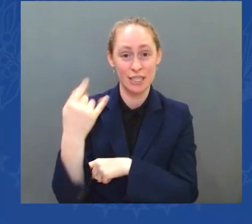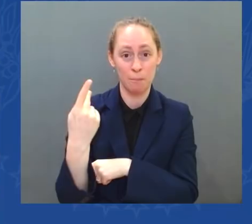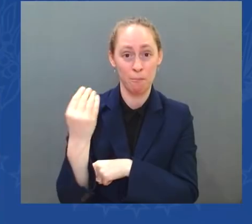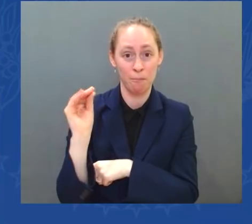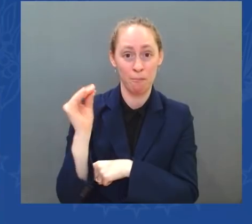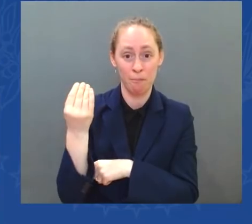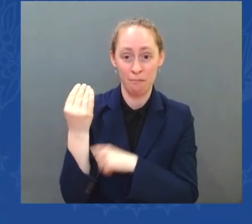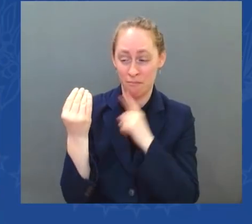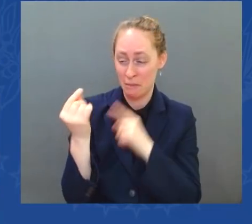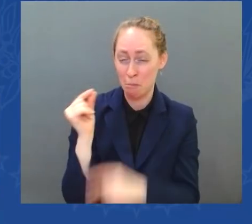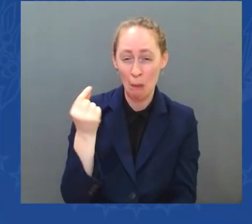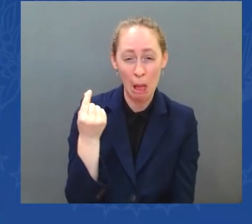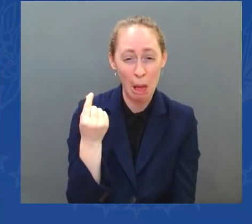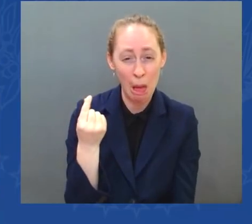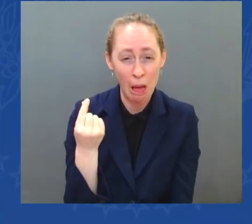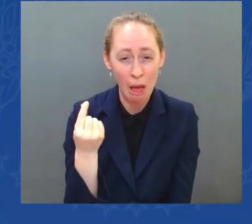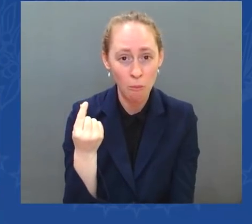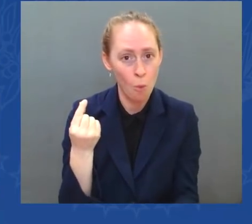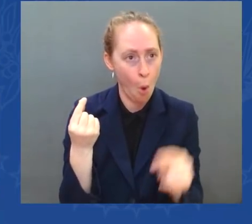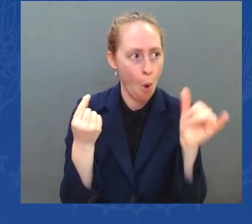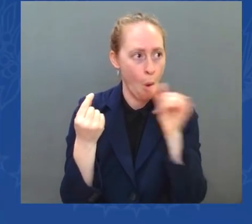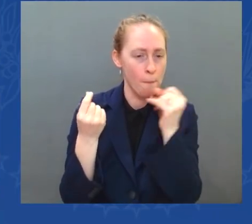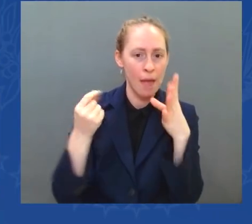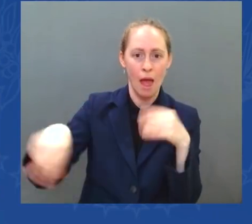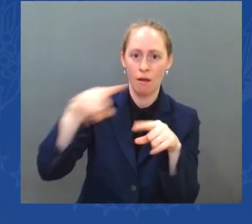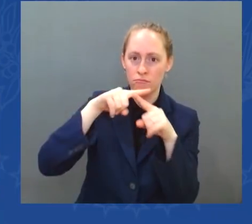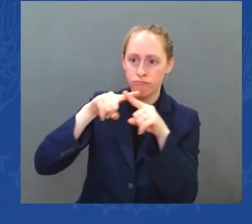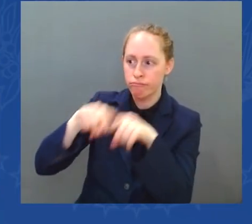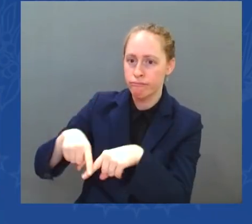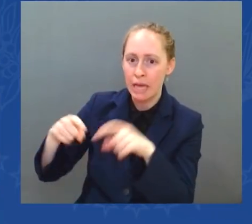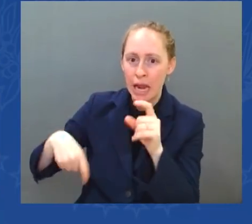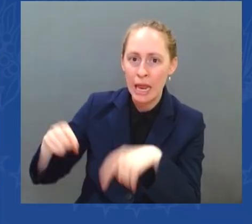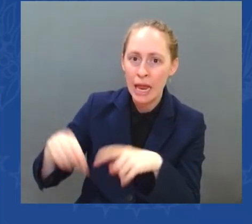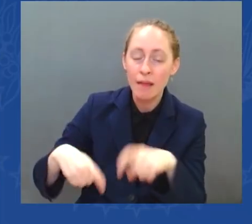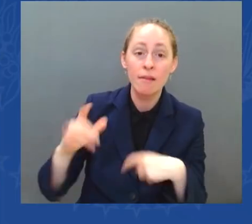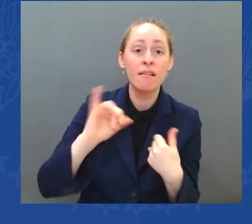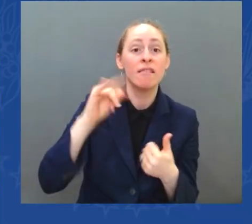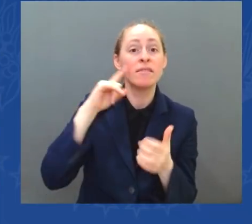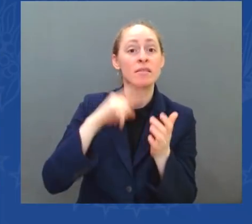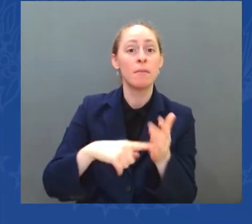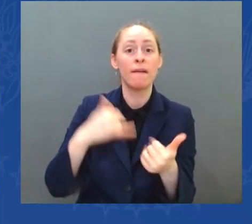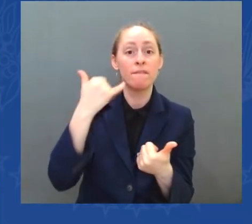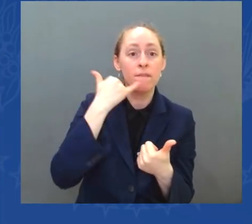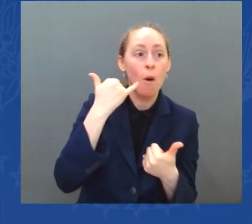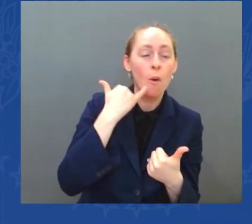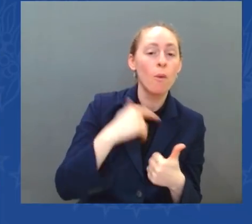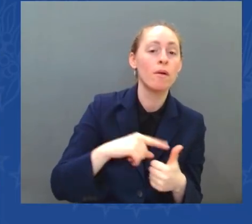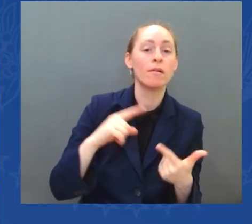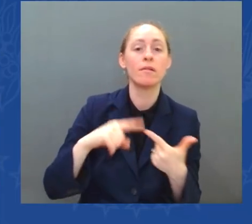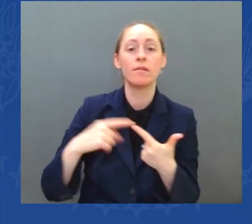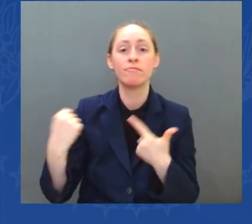technology that doesn't even exist today. If Congress passes the bipartisan Innovation Act that the congresswoman talked about,